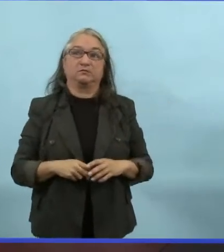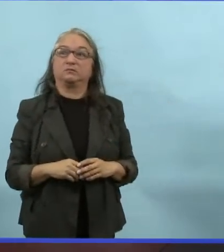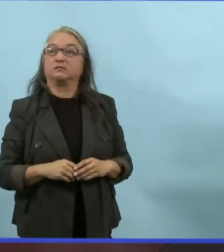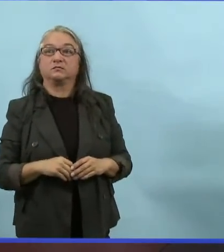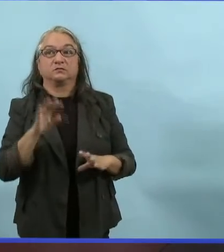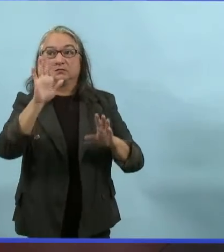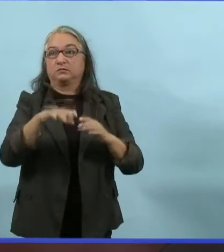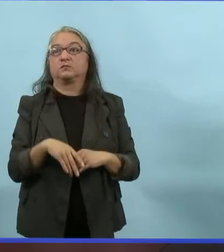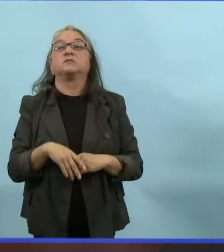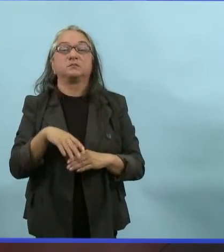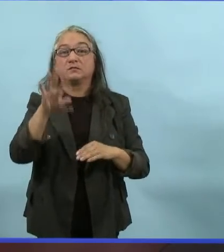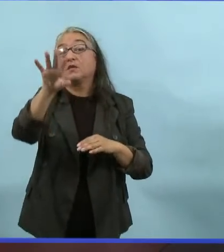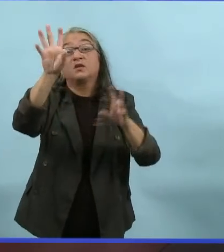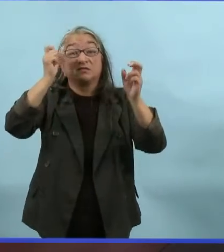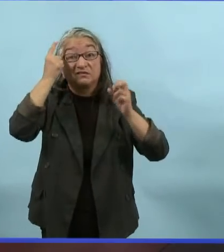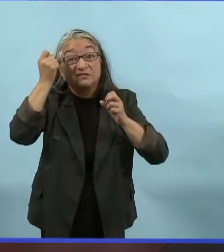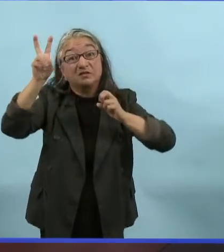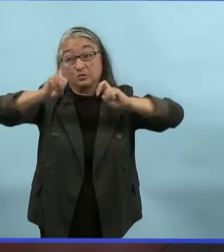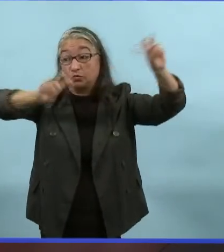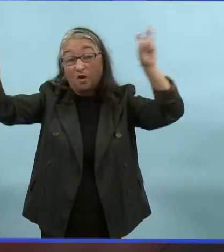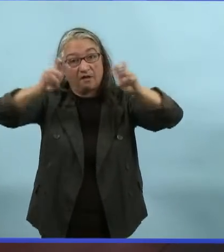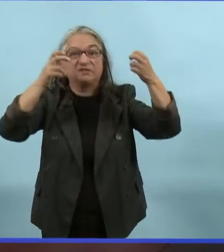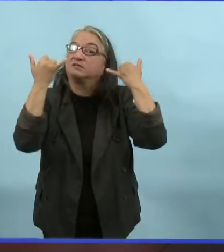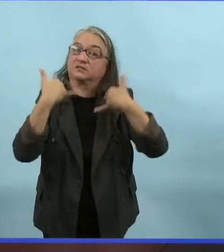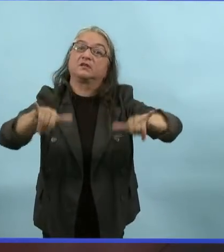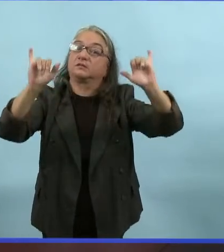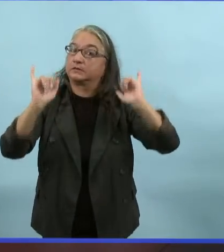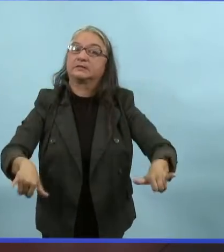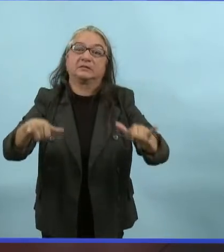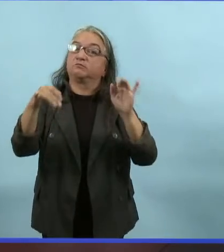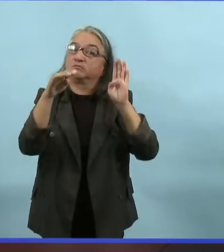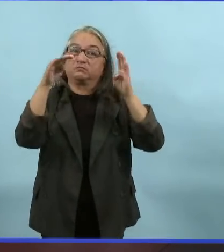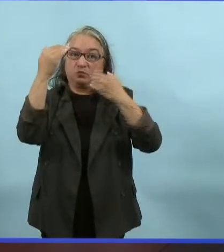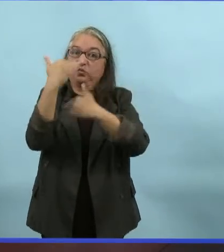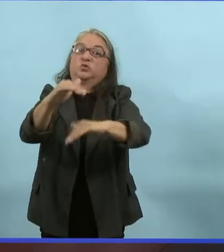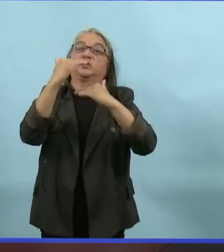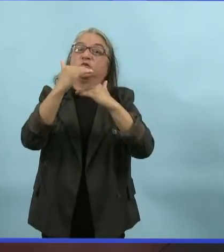is is the newest addition to the fundamentals and that's probably the most important thing right now